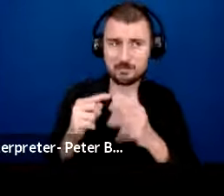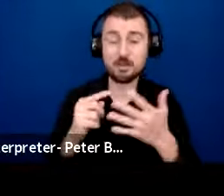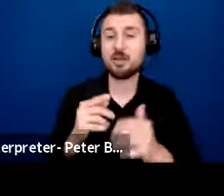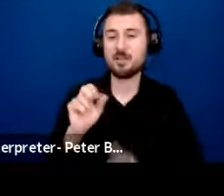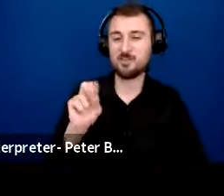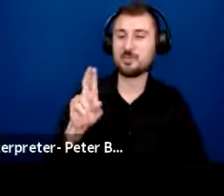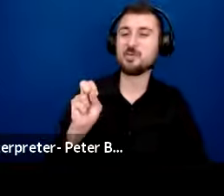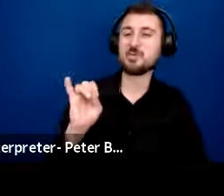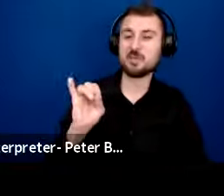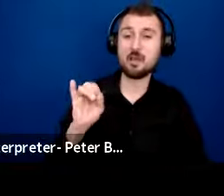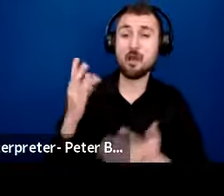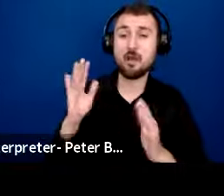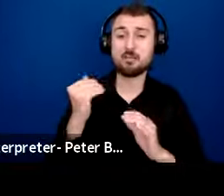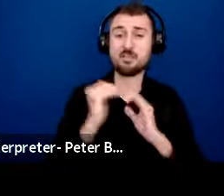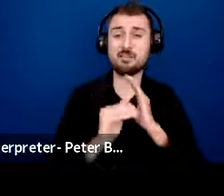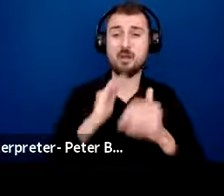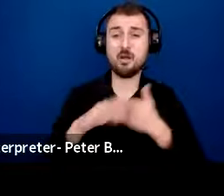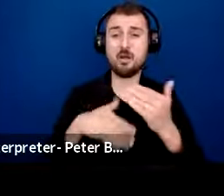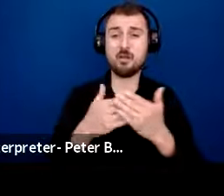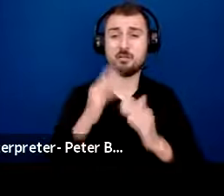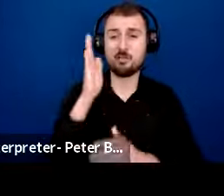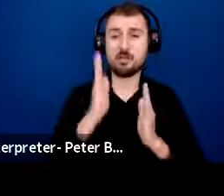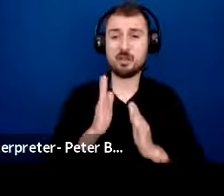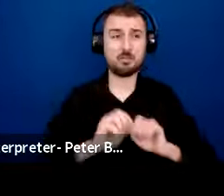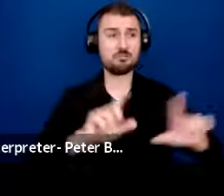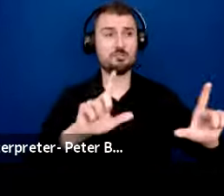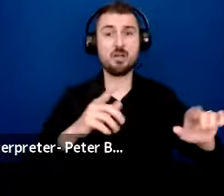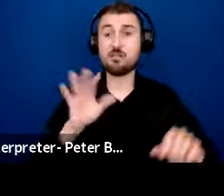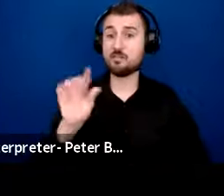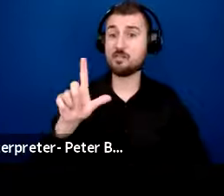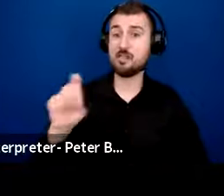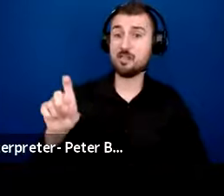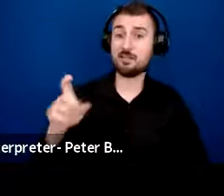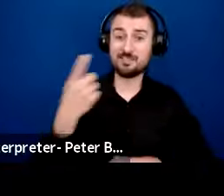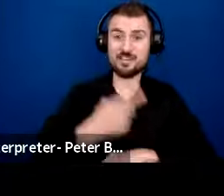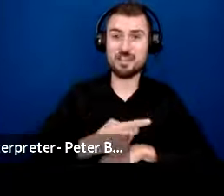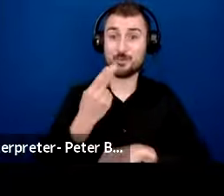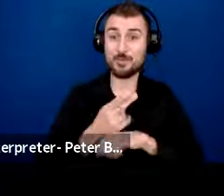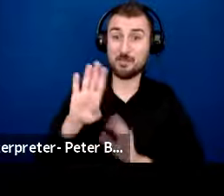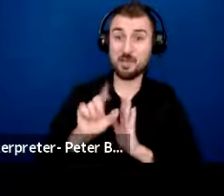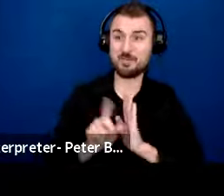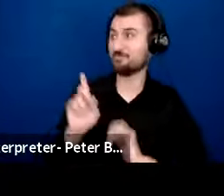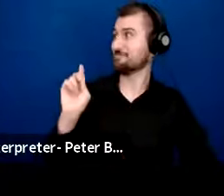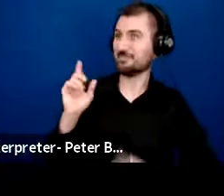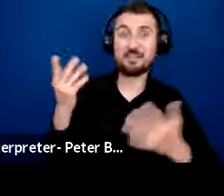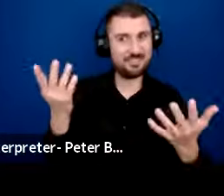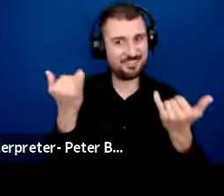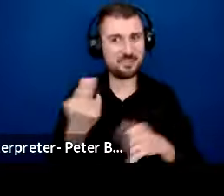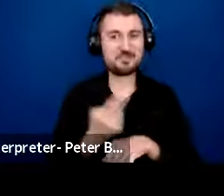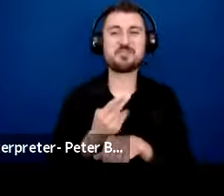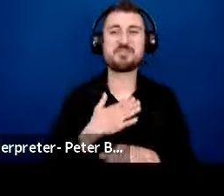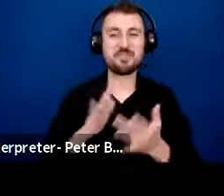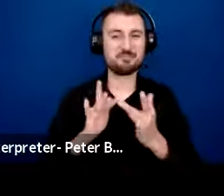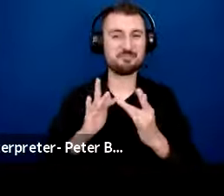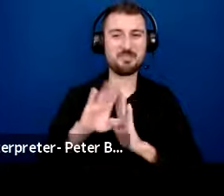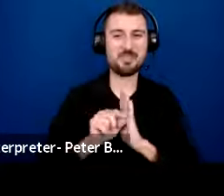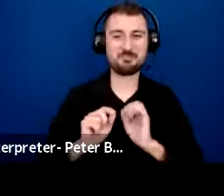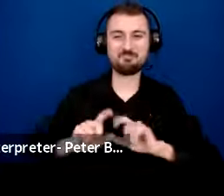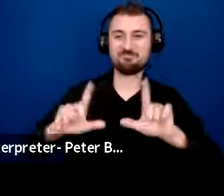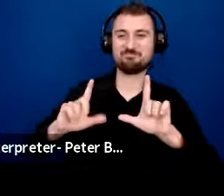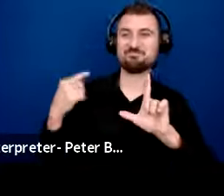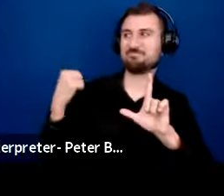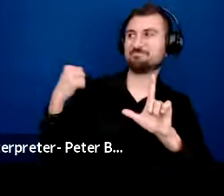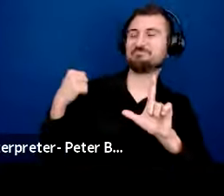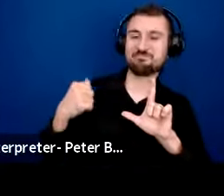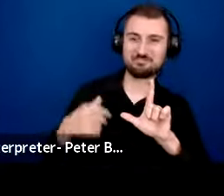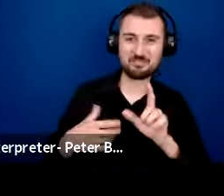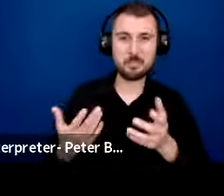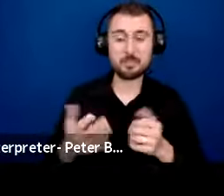Or an unfinished painting project that you have in the background. You know you can really utilize the virtual background when your holding sin con is sessions so for example you can create an image to use as a background that includes your office hours or e-mail